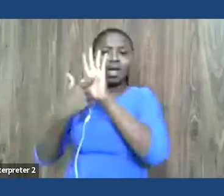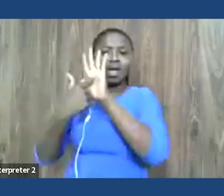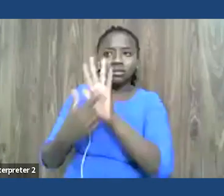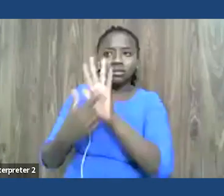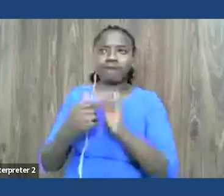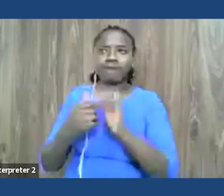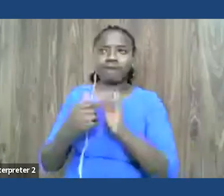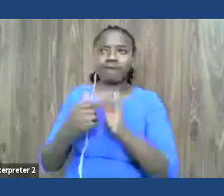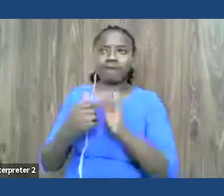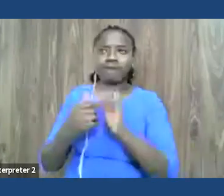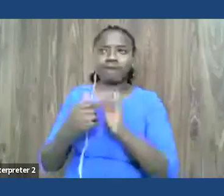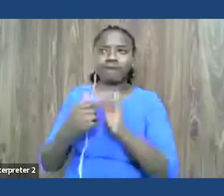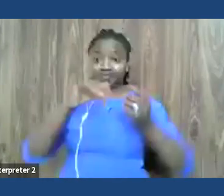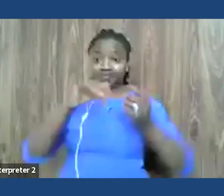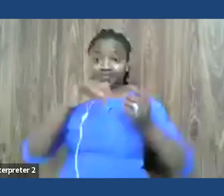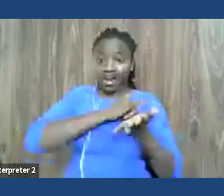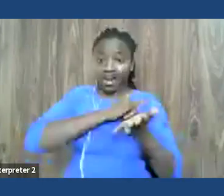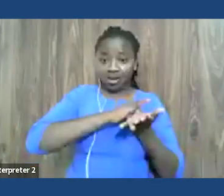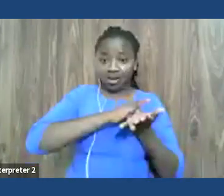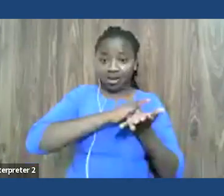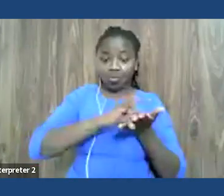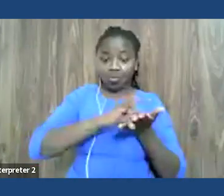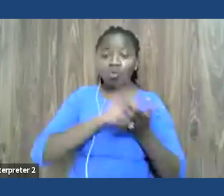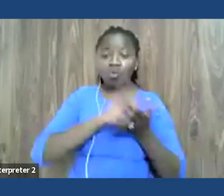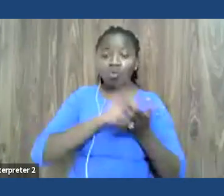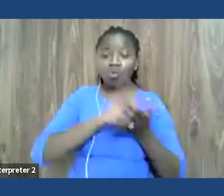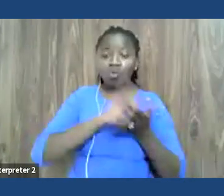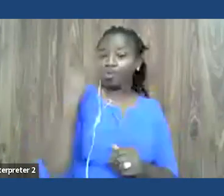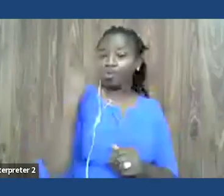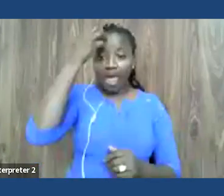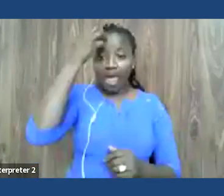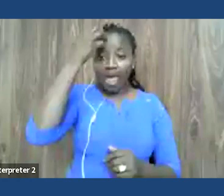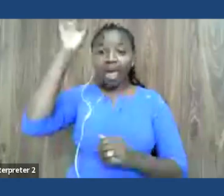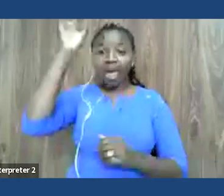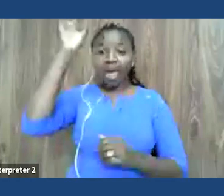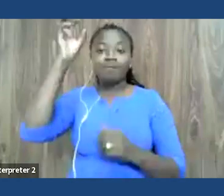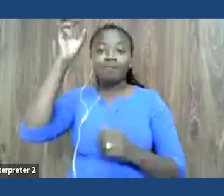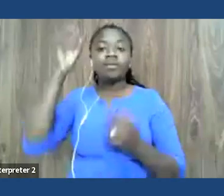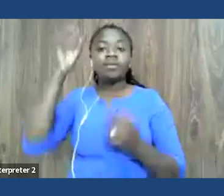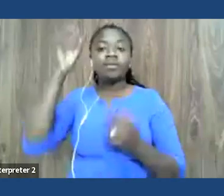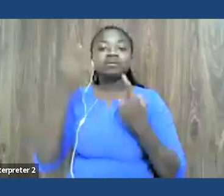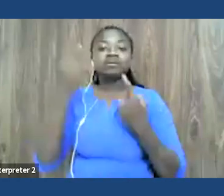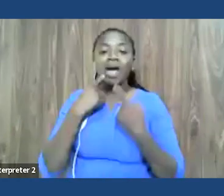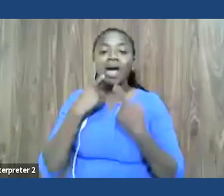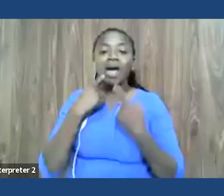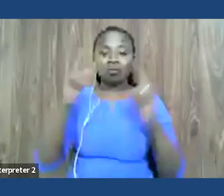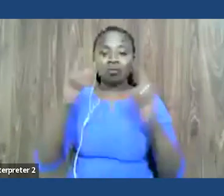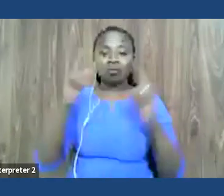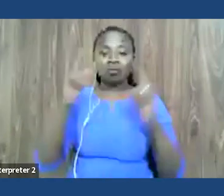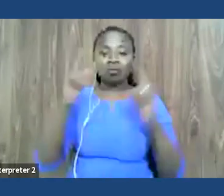The government recently announced an advisory council for nursing home reform.